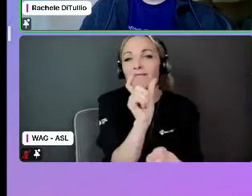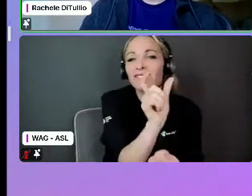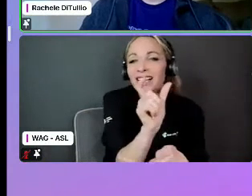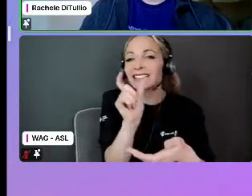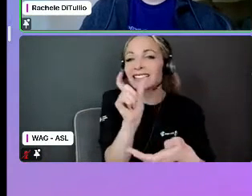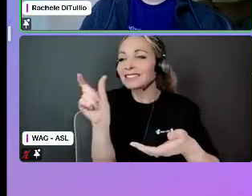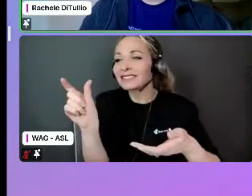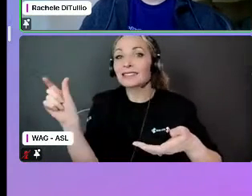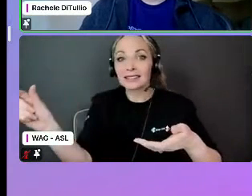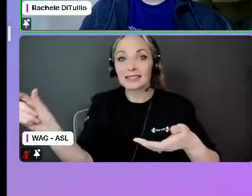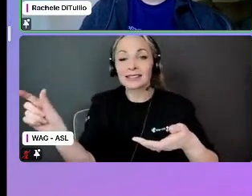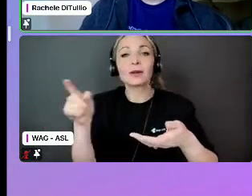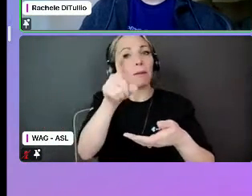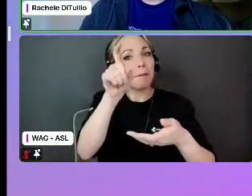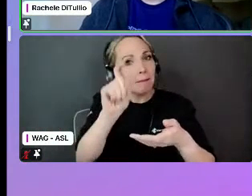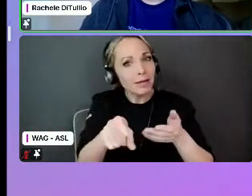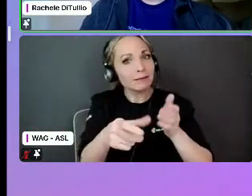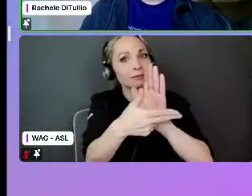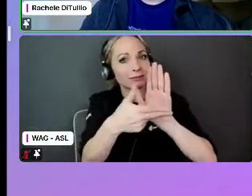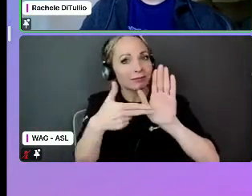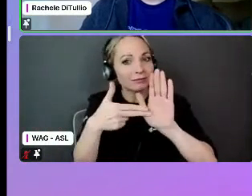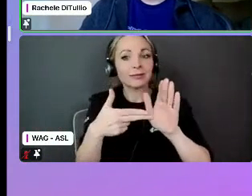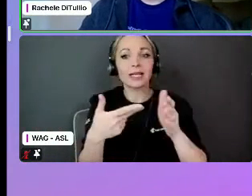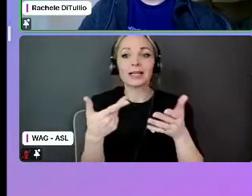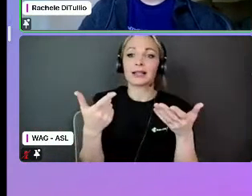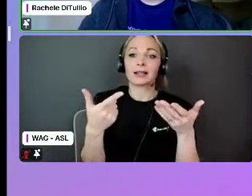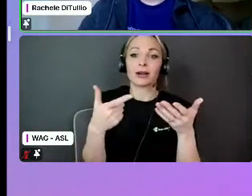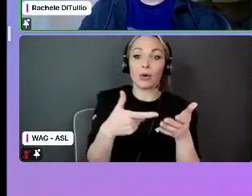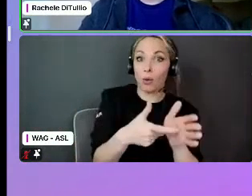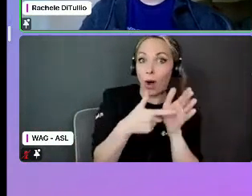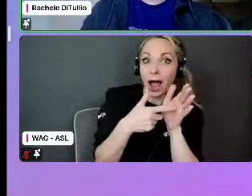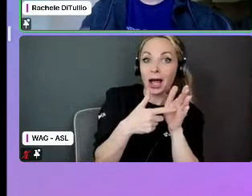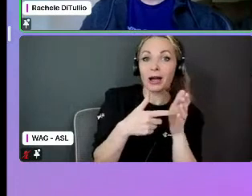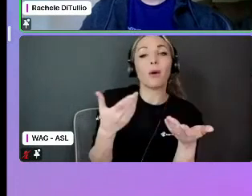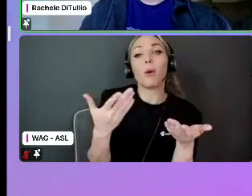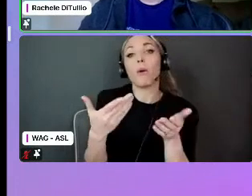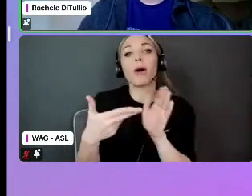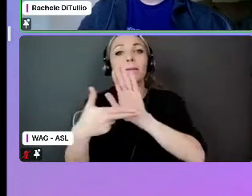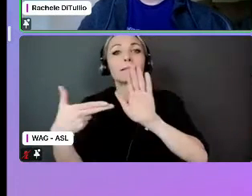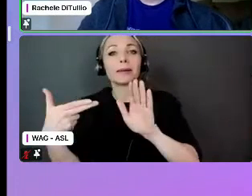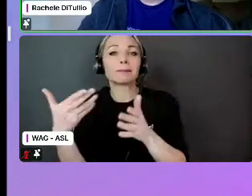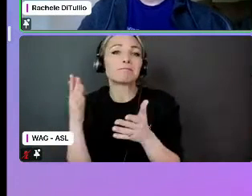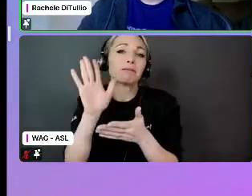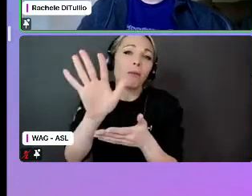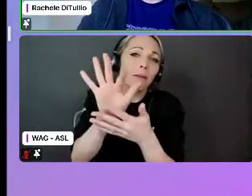field is marked as required or This research optional.